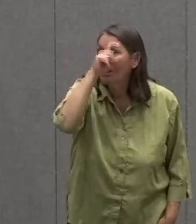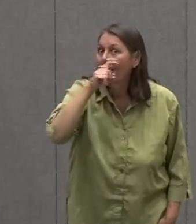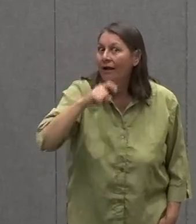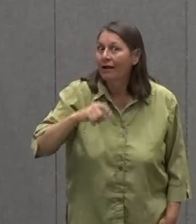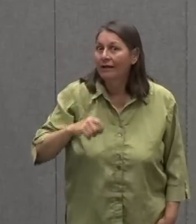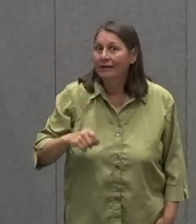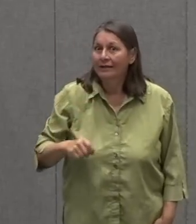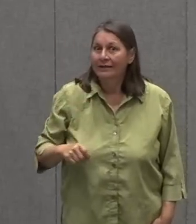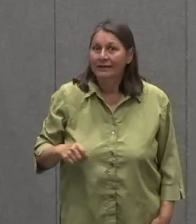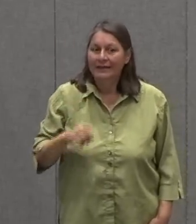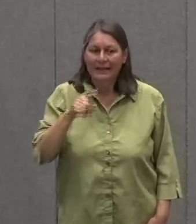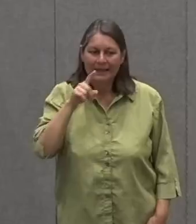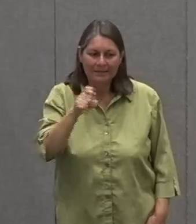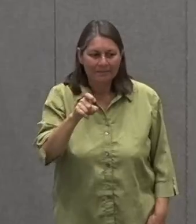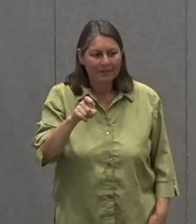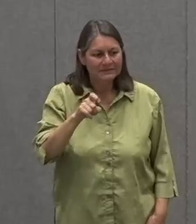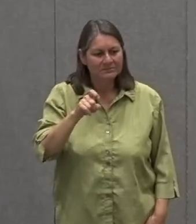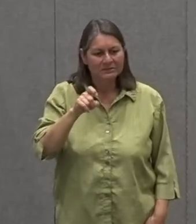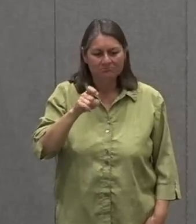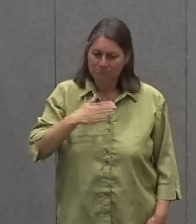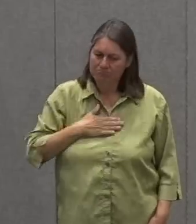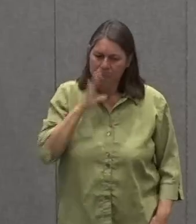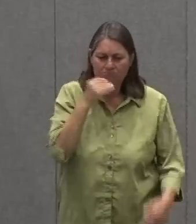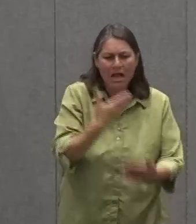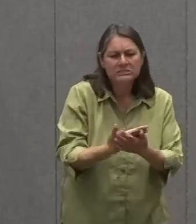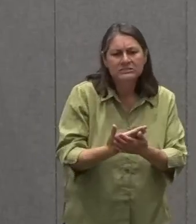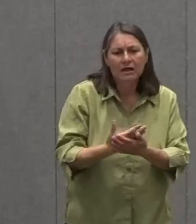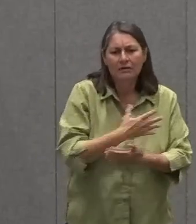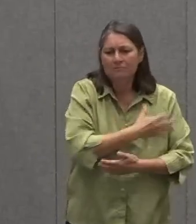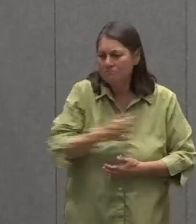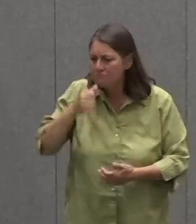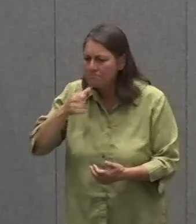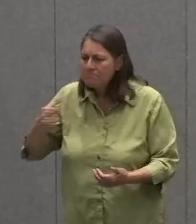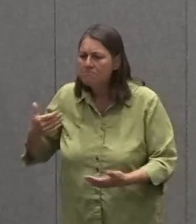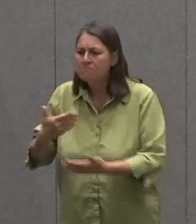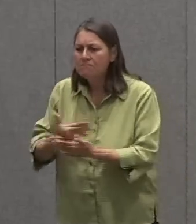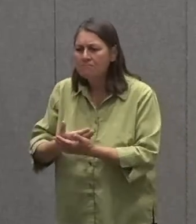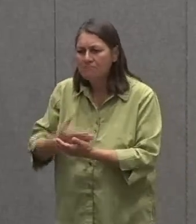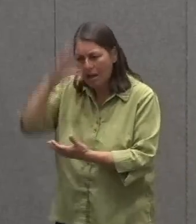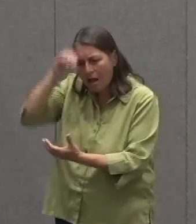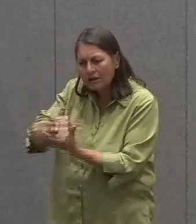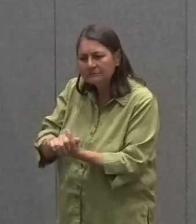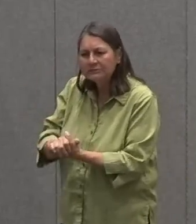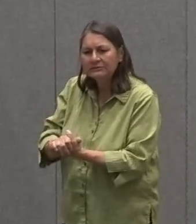"and a husband to my dear daughter. "He shall share all my riches."